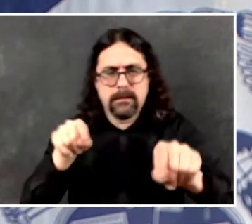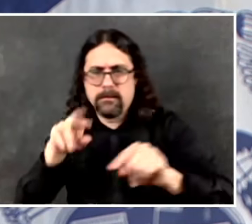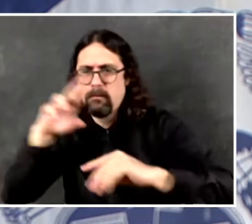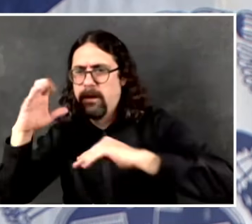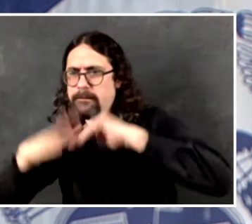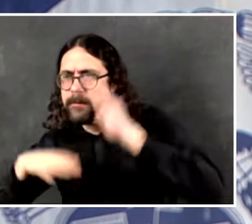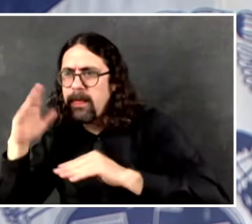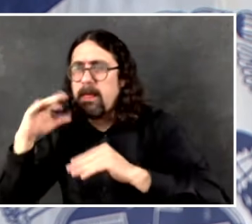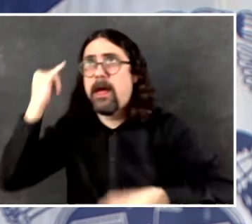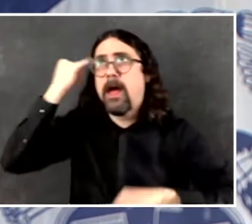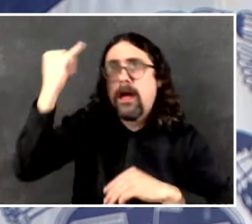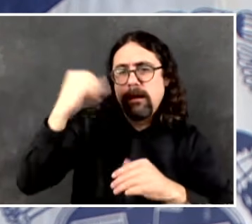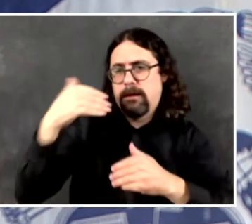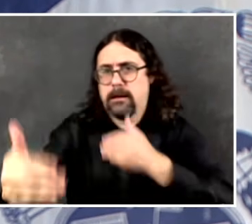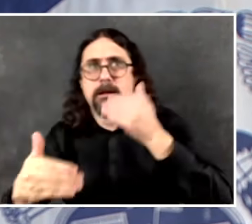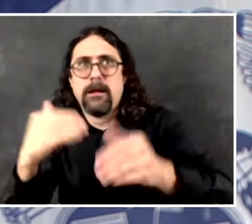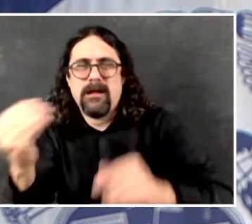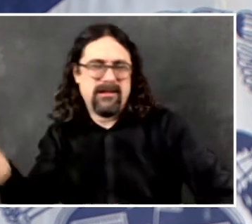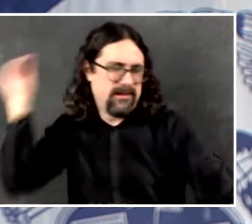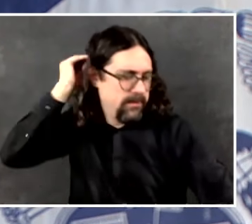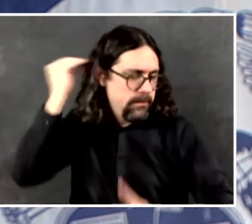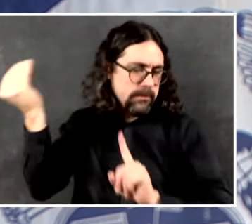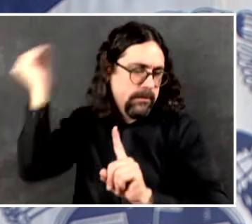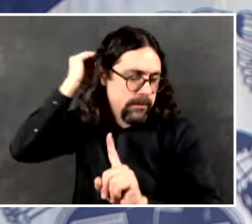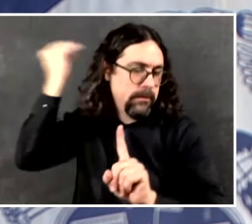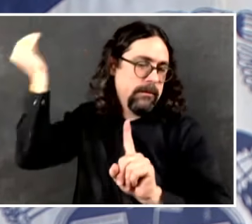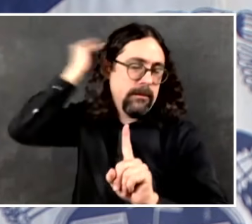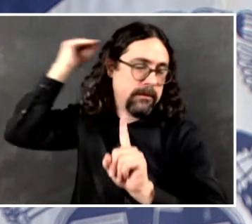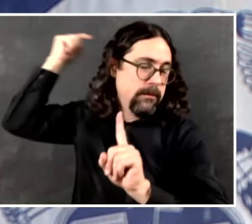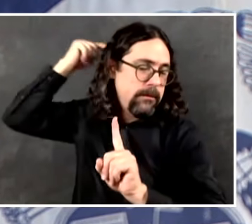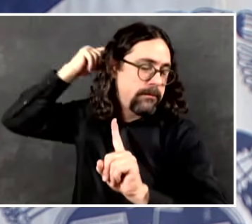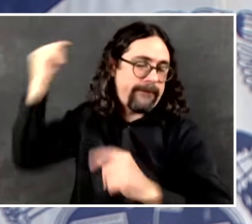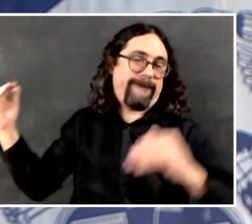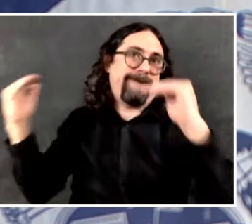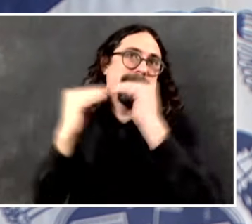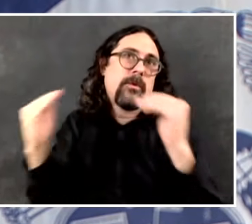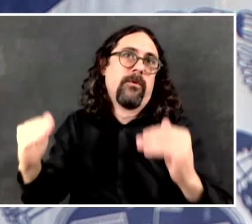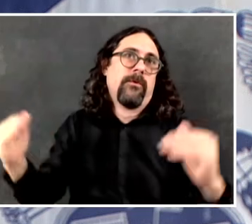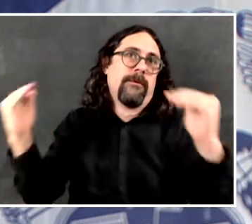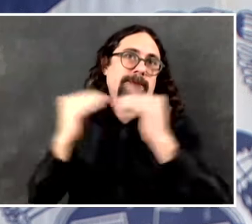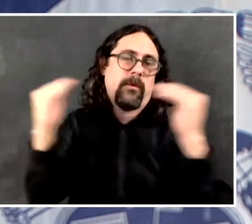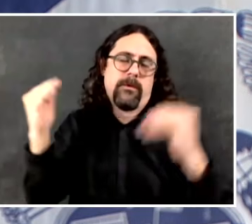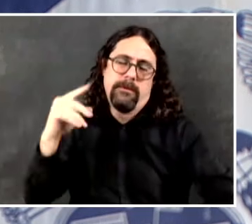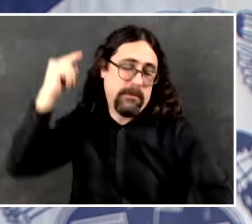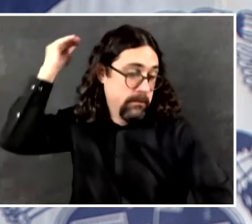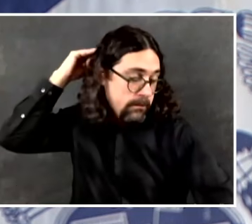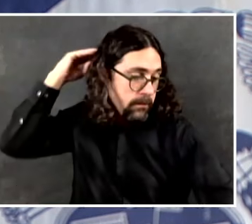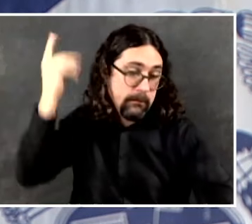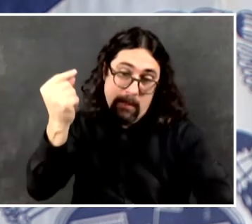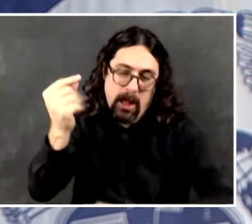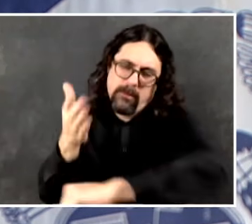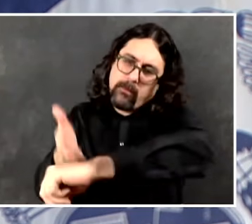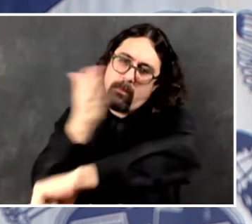WHOOU Y ARE, WHERE YOU COME FROM, EVERYONE NEEDS TO BE INCLUDED. WE NEED TO BUILD AET BTE RAND MORE